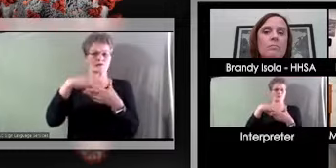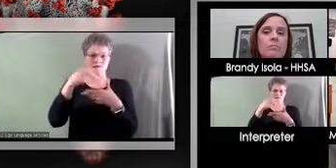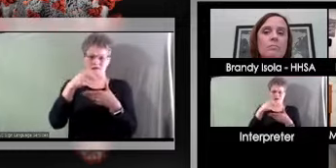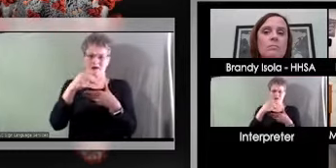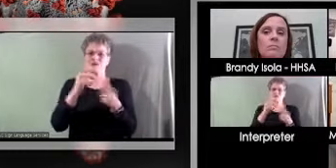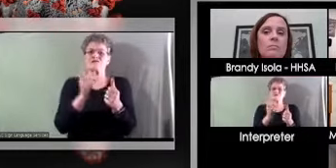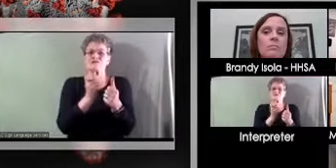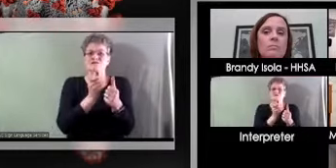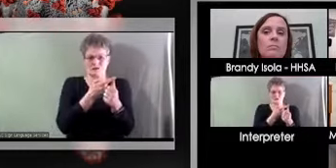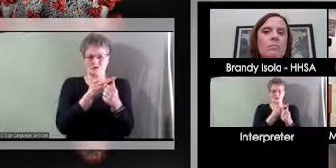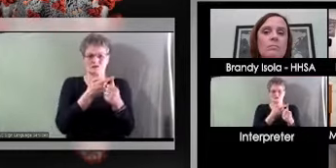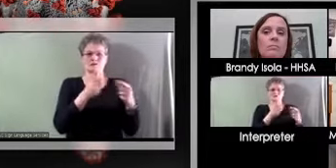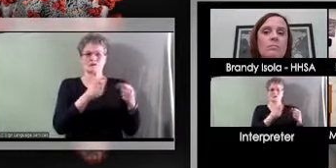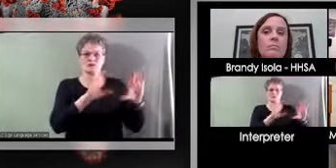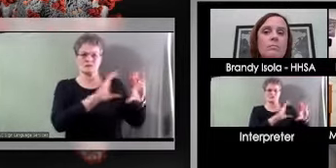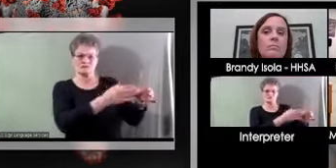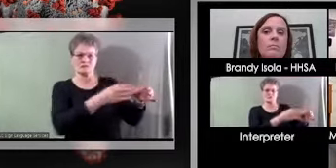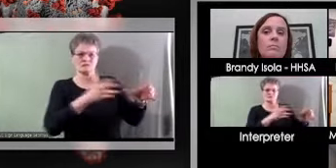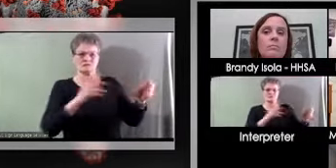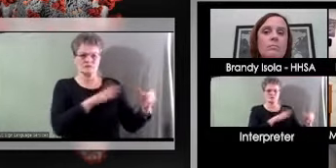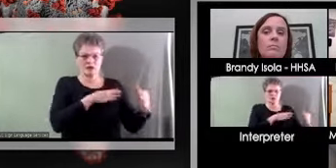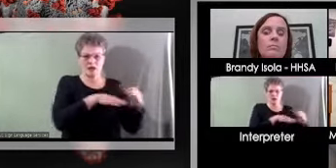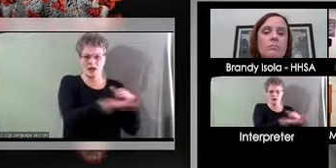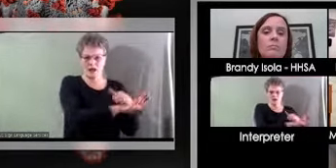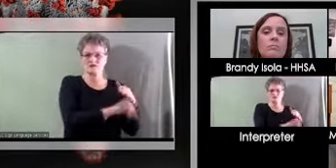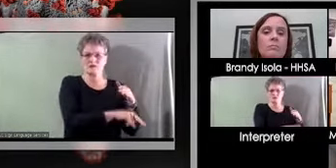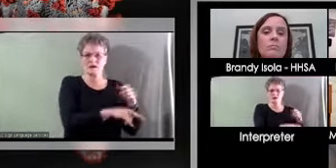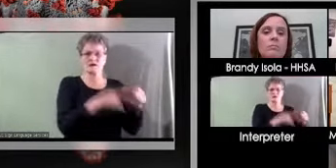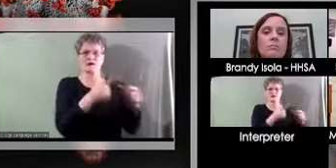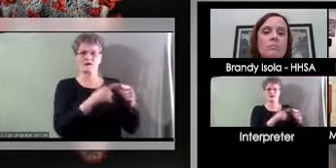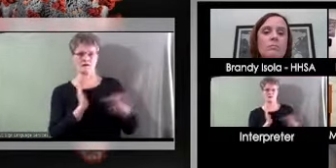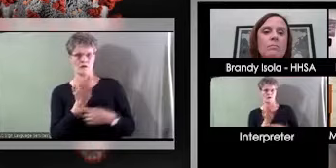equipment and then so none of that happens